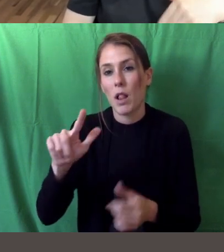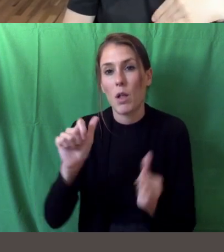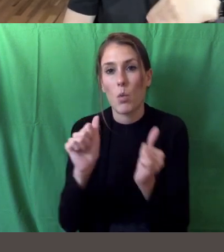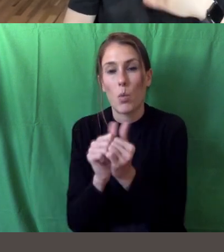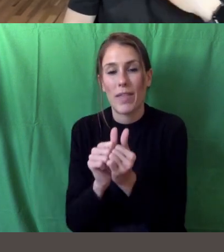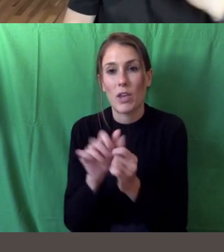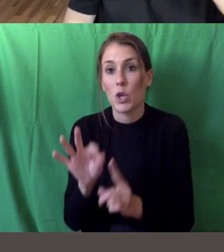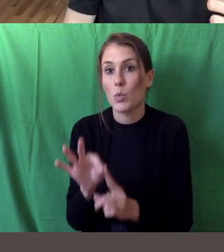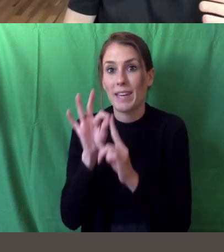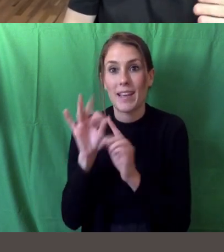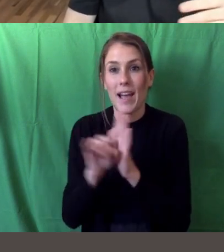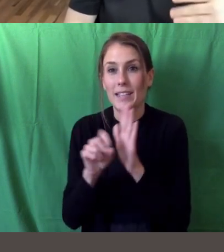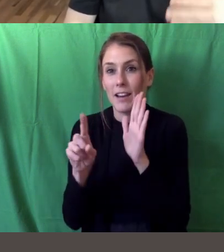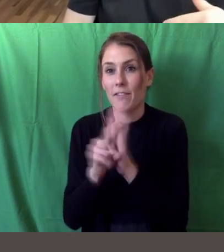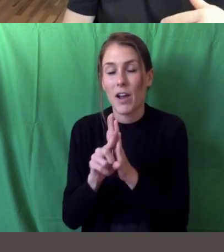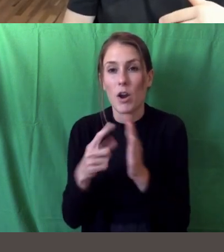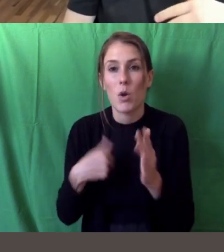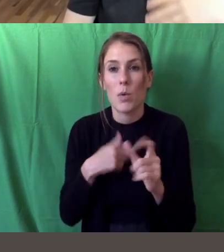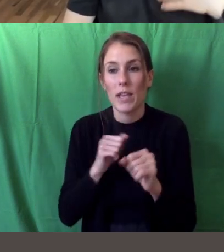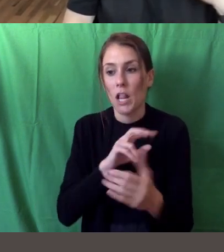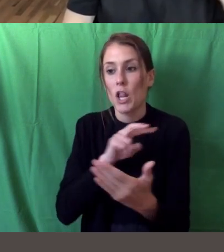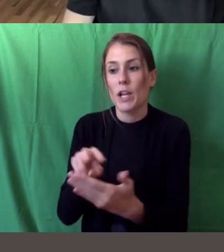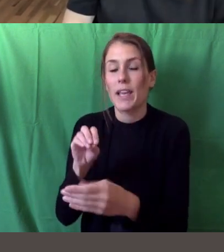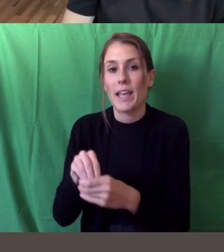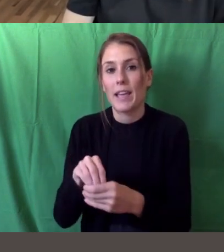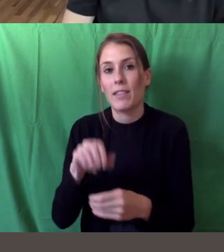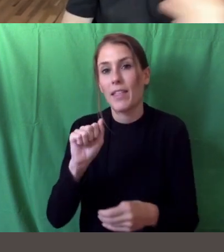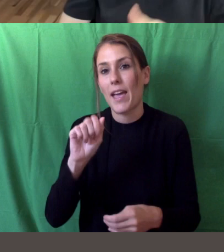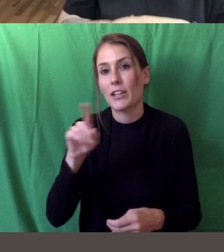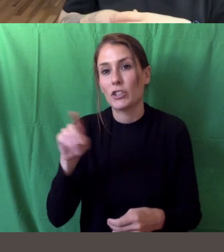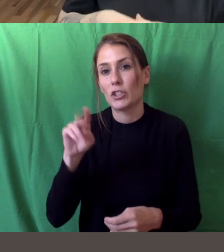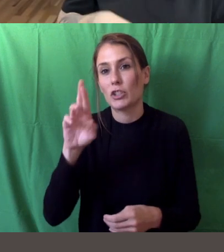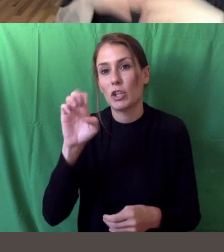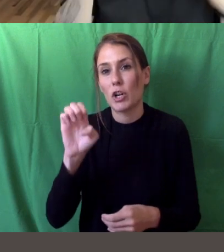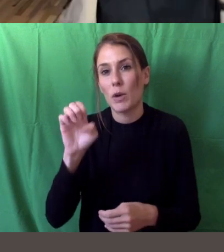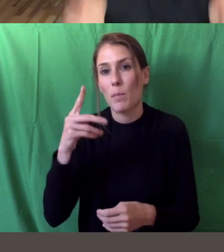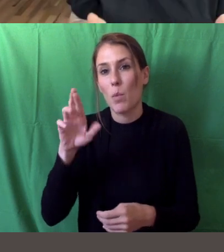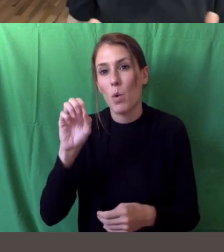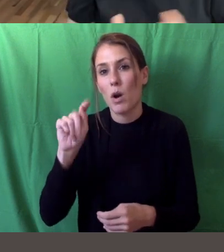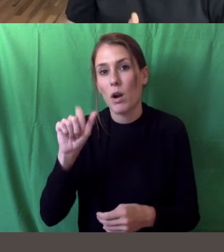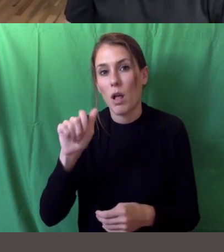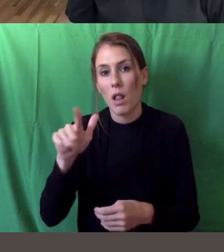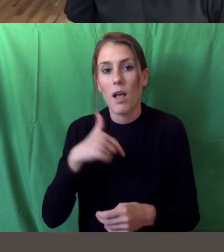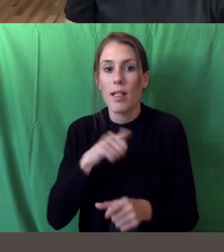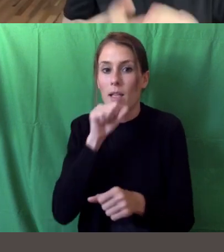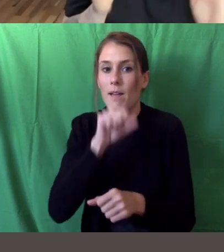that we could go and reference to in the Azure portal. I don't like going to the Azure portal. I like staying in my local dev environment.